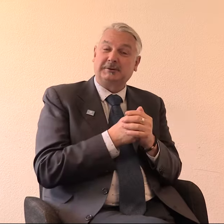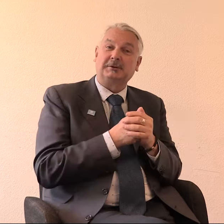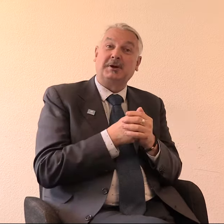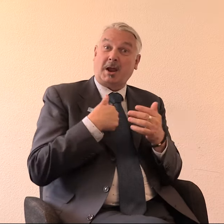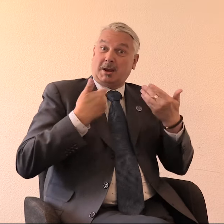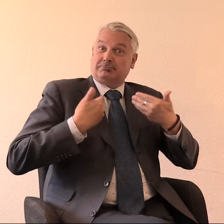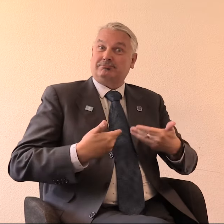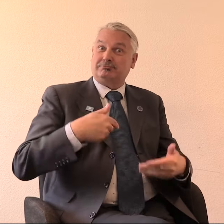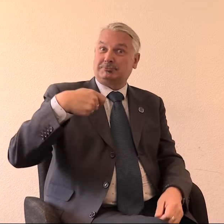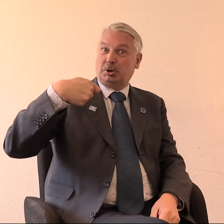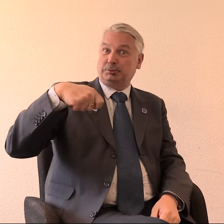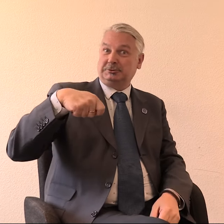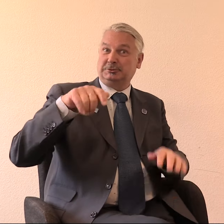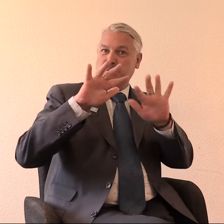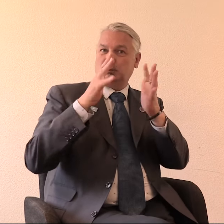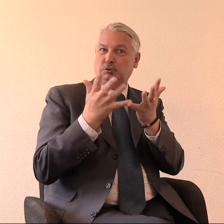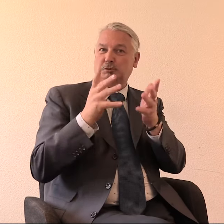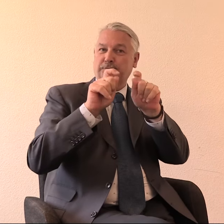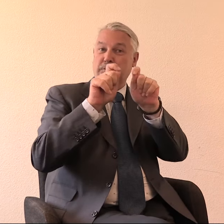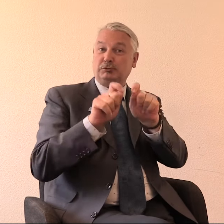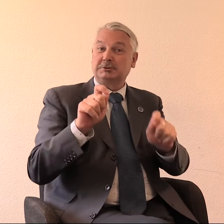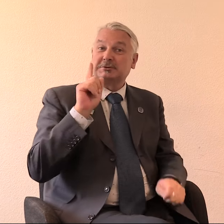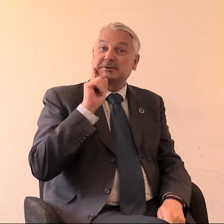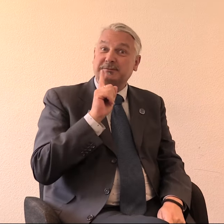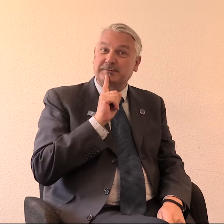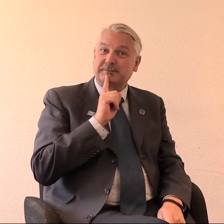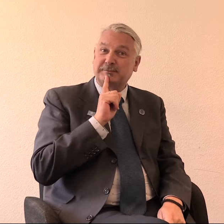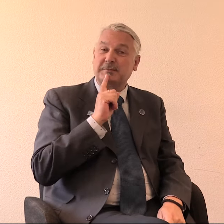and I’m President of the World Federation of the Deaf.